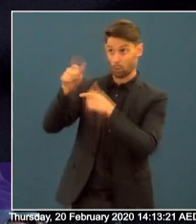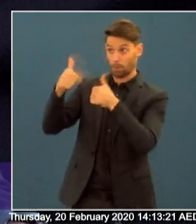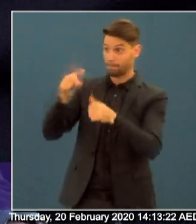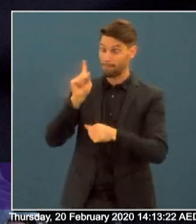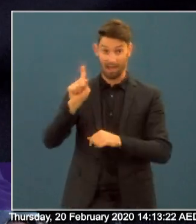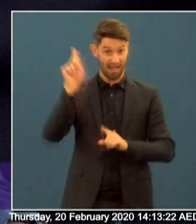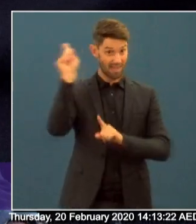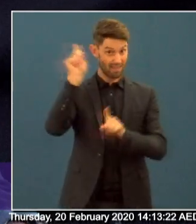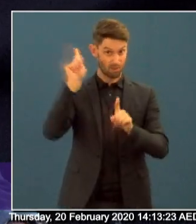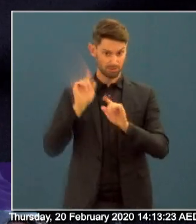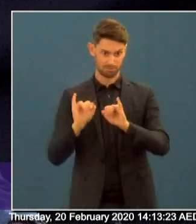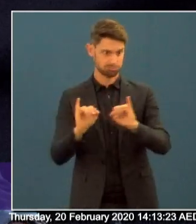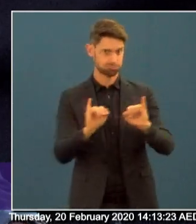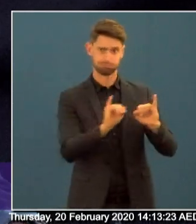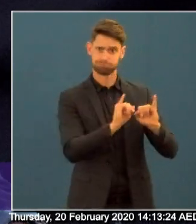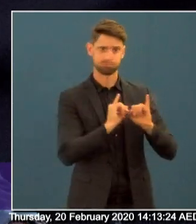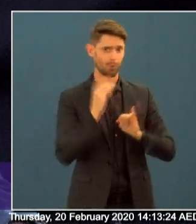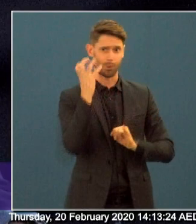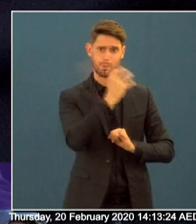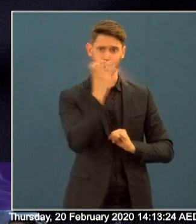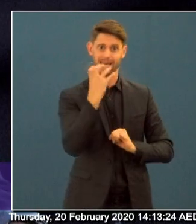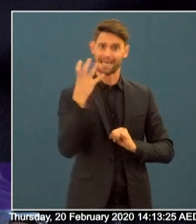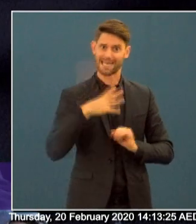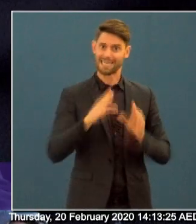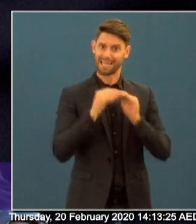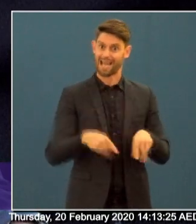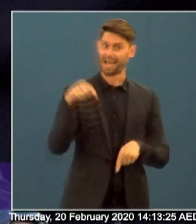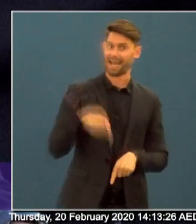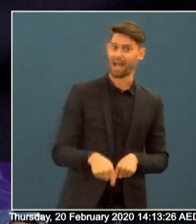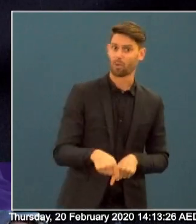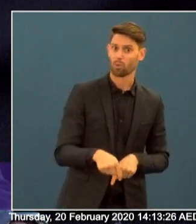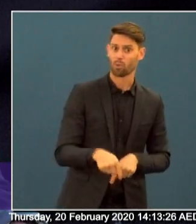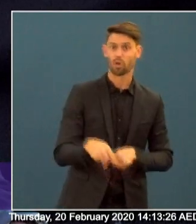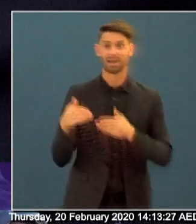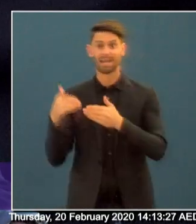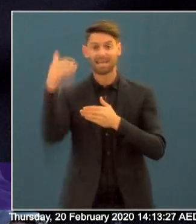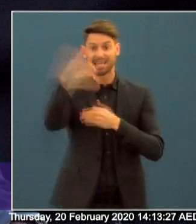and what is currently on the plan to be done. And the timeframe is inadequate, in my view.